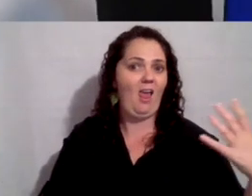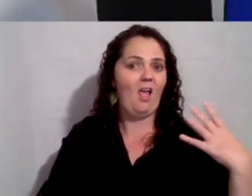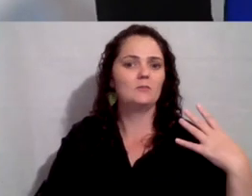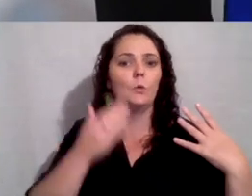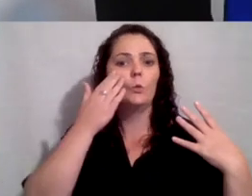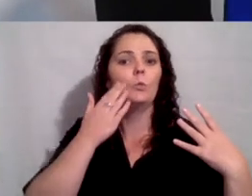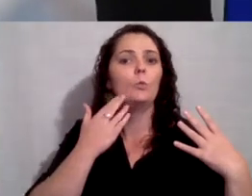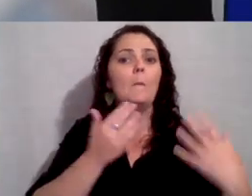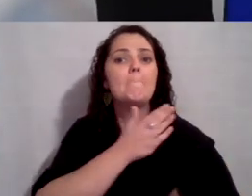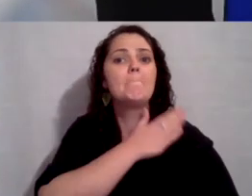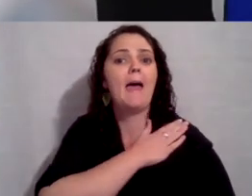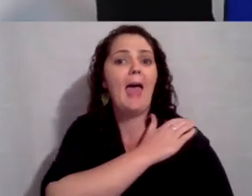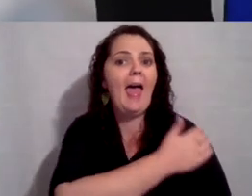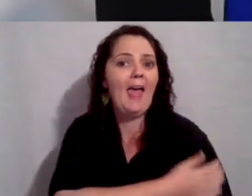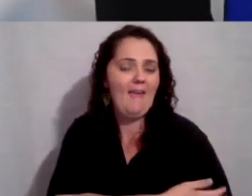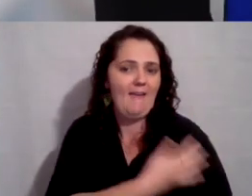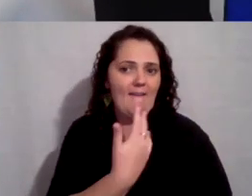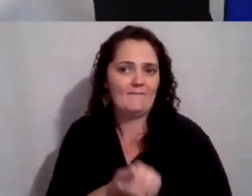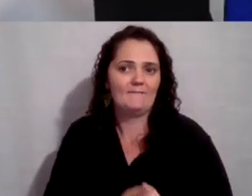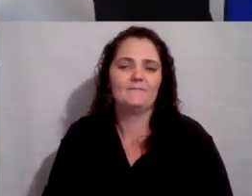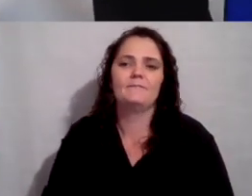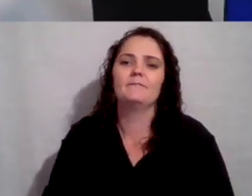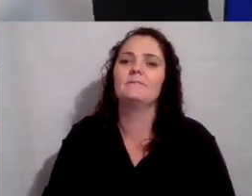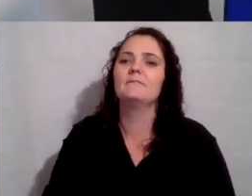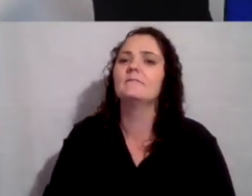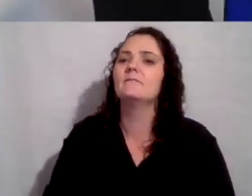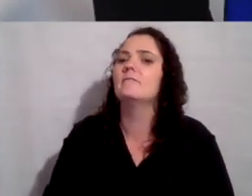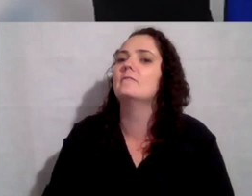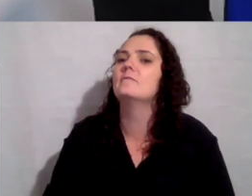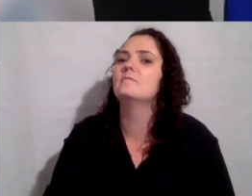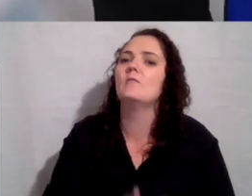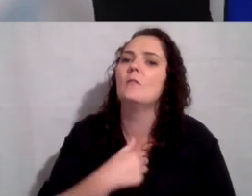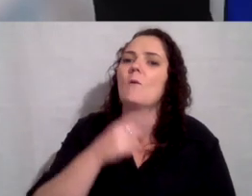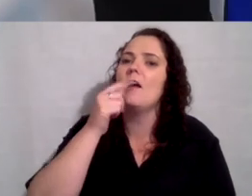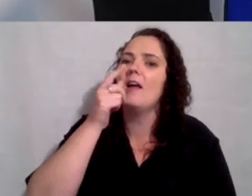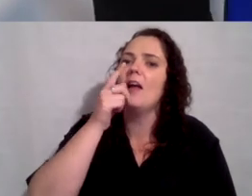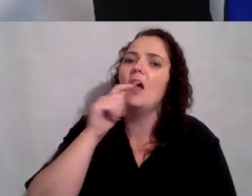cut back across my first drawing with that light